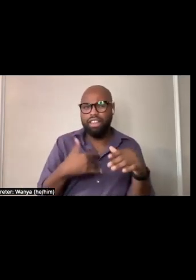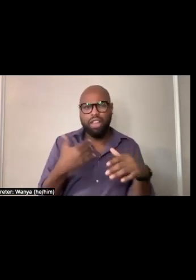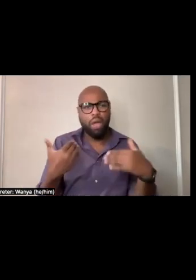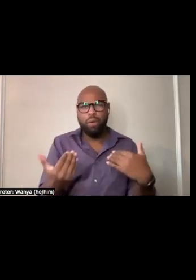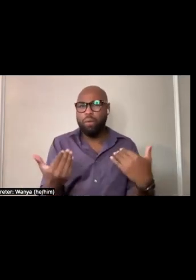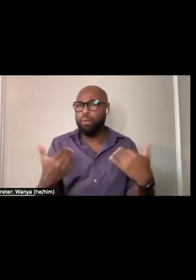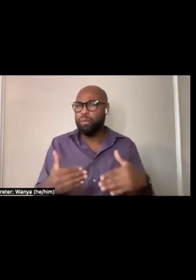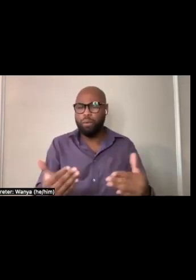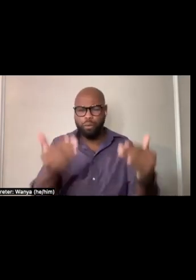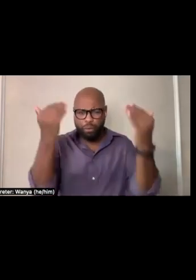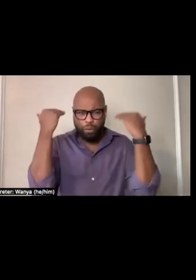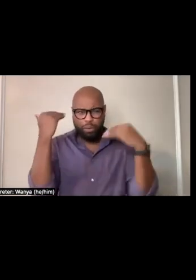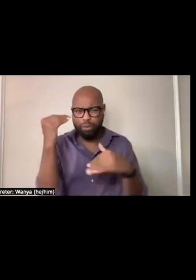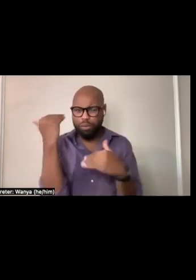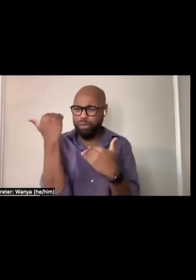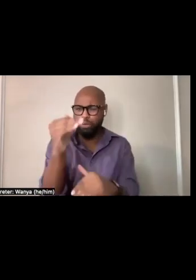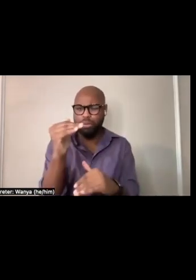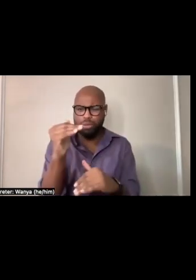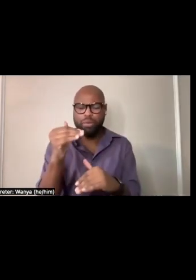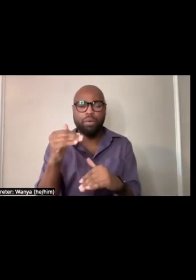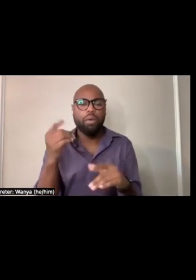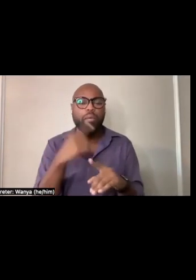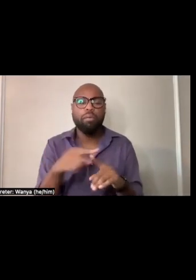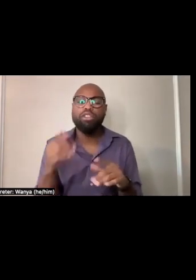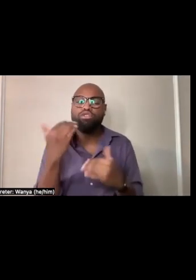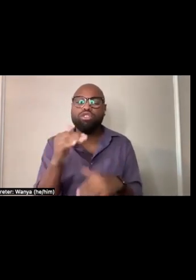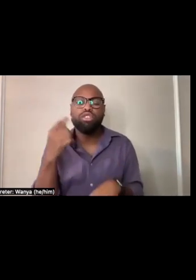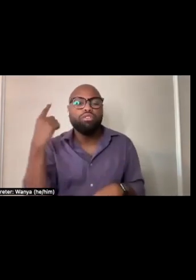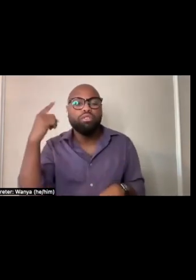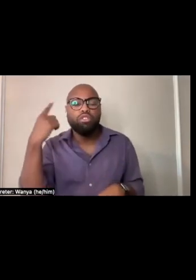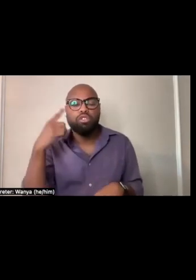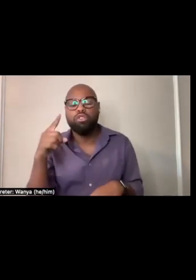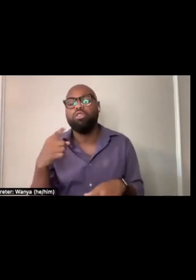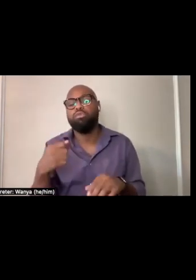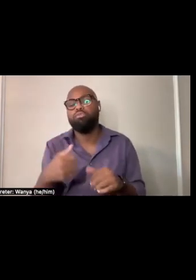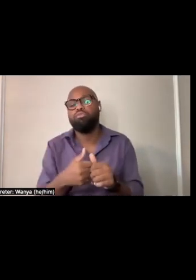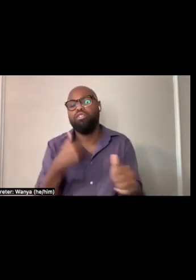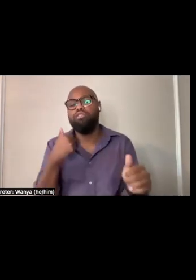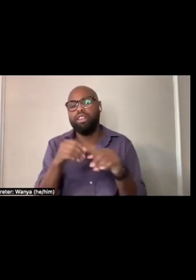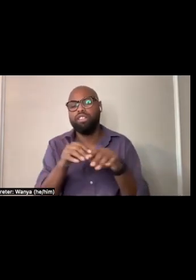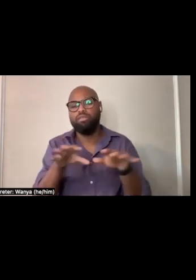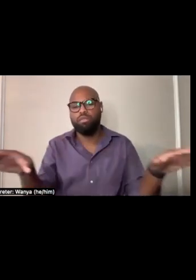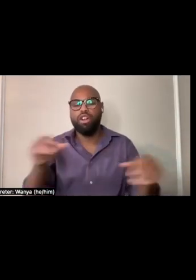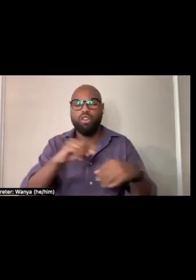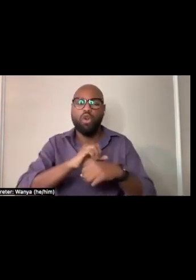Those are, those restrictions were intended to prevent the spread of COVID. Next slide, please.